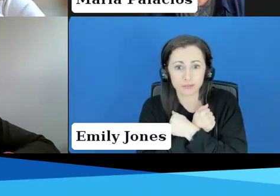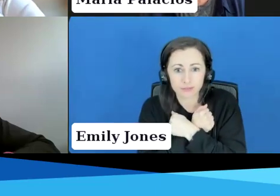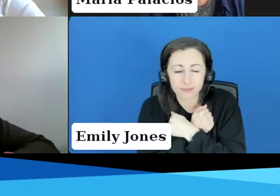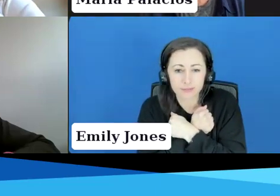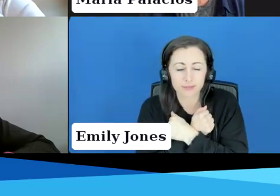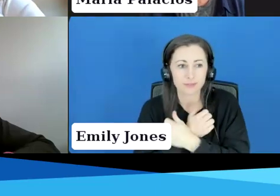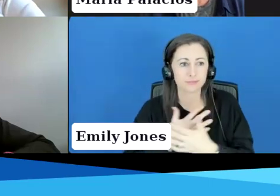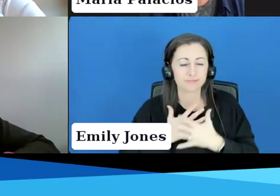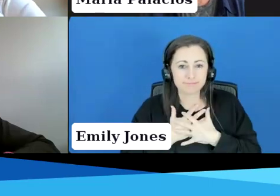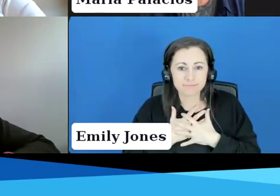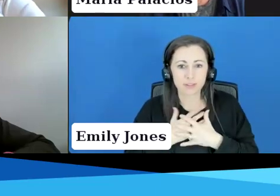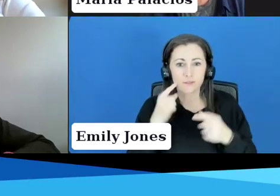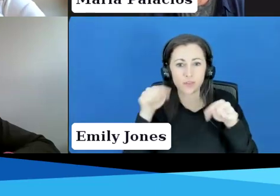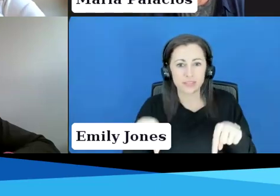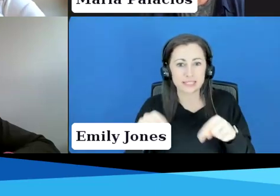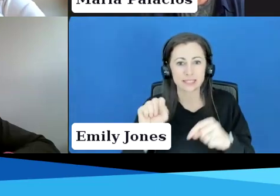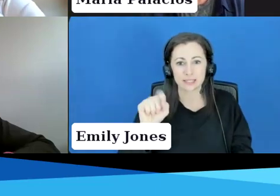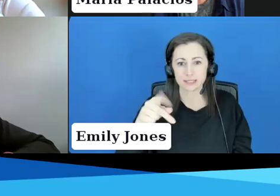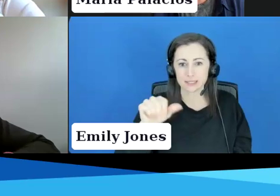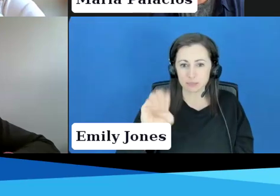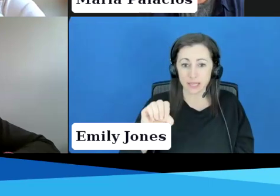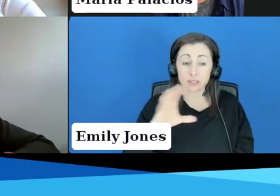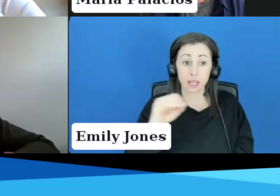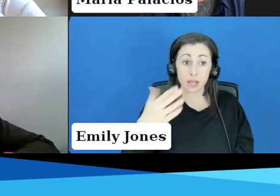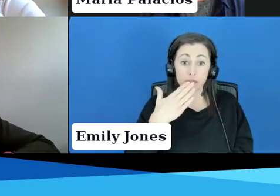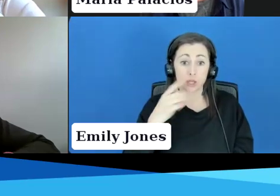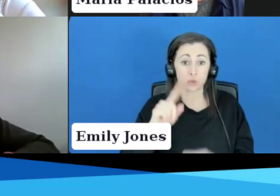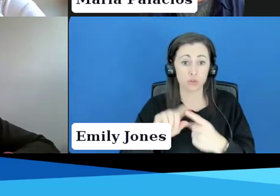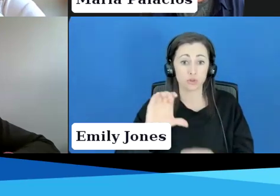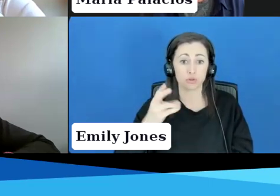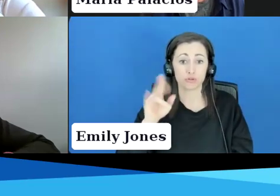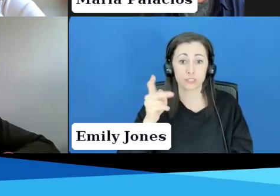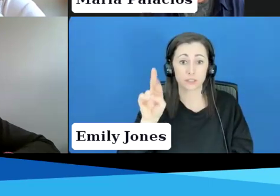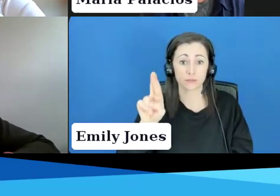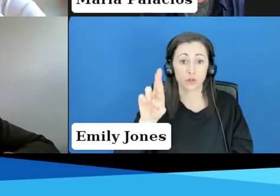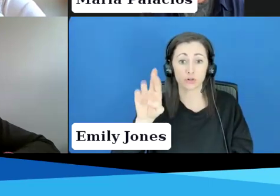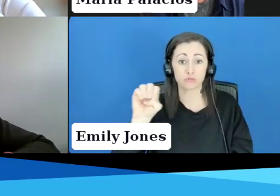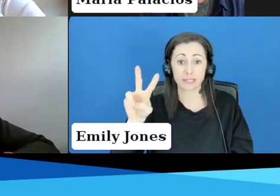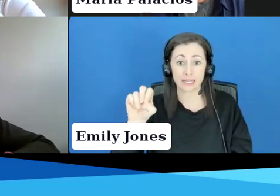Thank you, Christopher Reeve Foundation for making this possible, as a disabled mom and as a disabled woman.